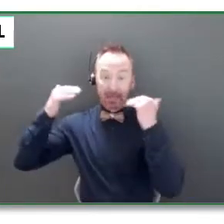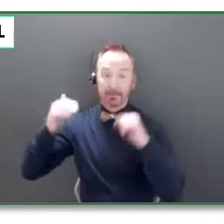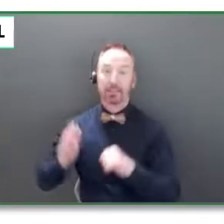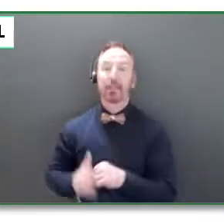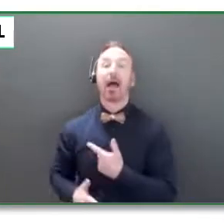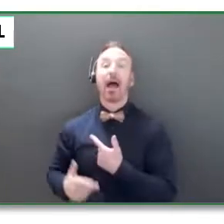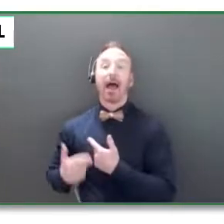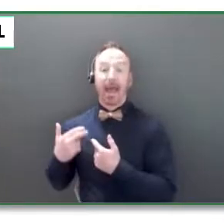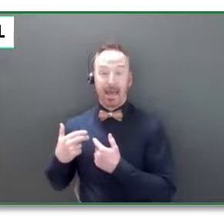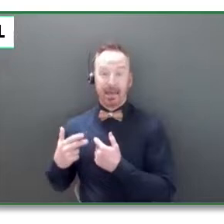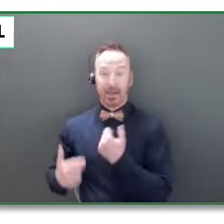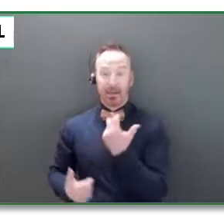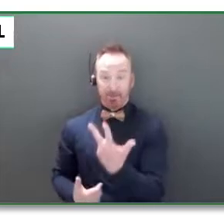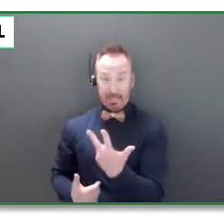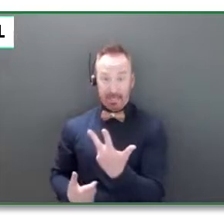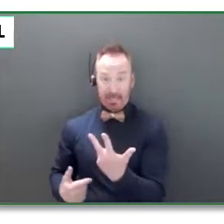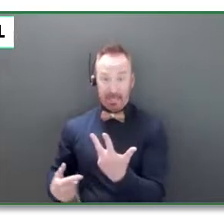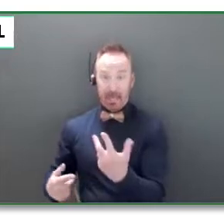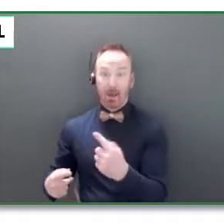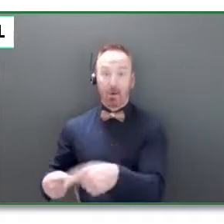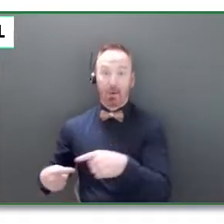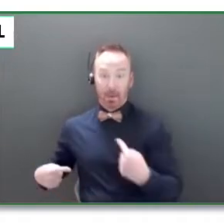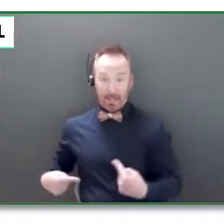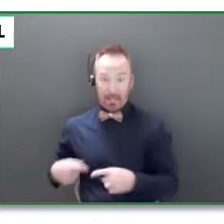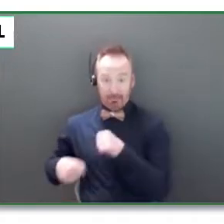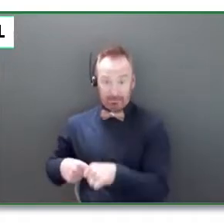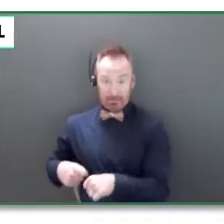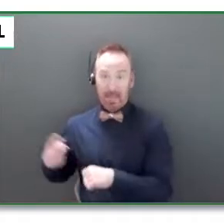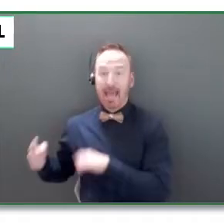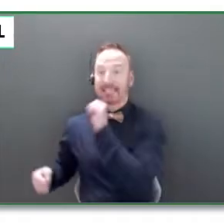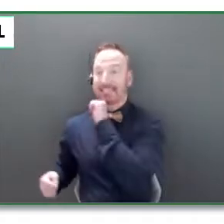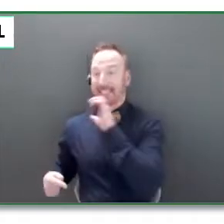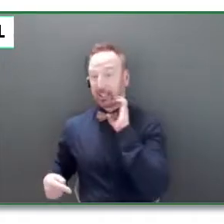and a senior on a two-wheeled bike, all riding on a boardwalk